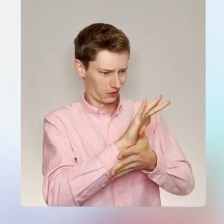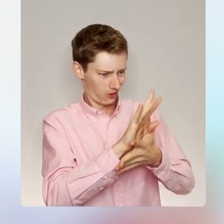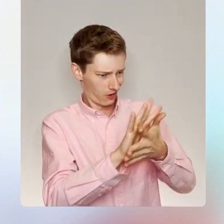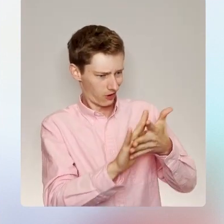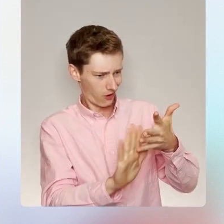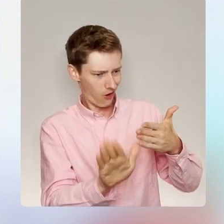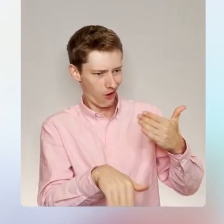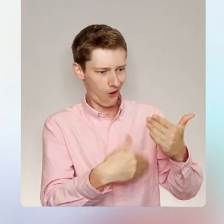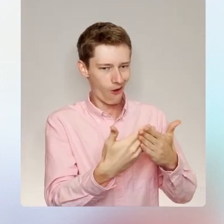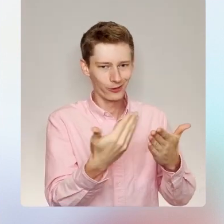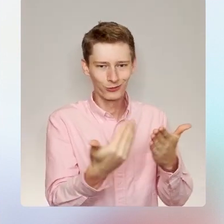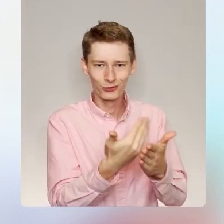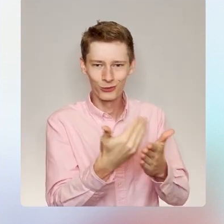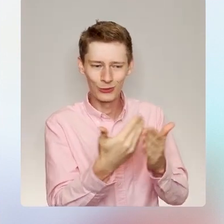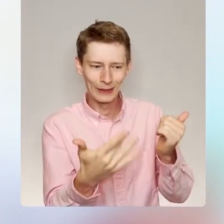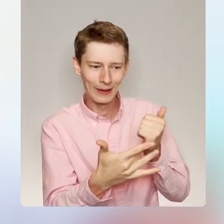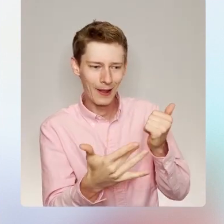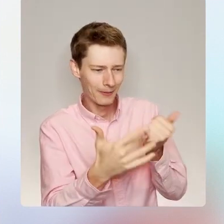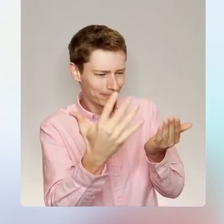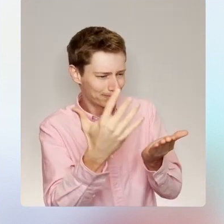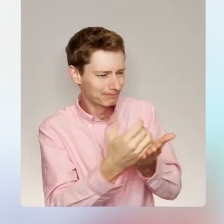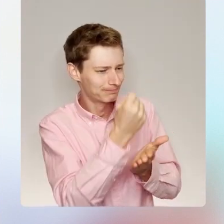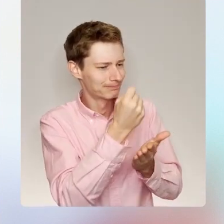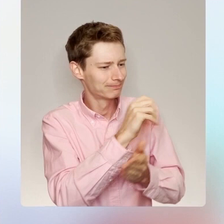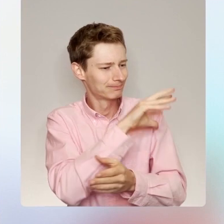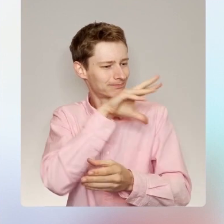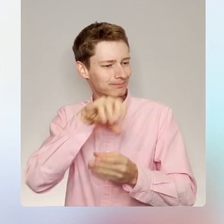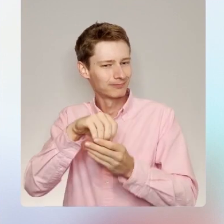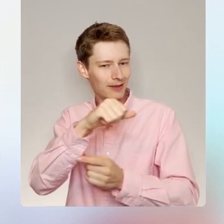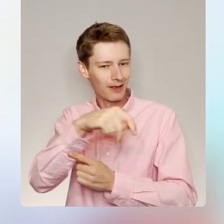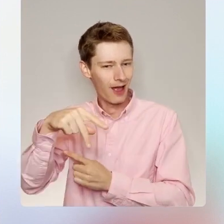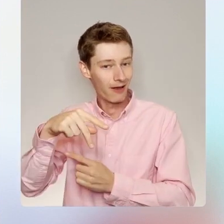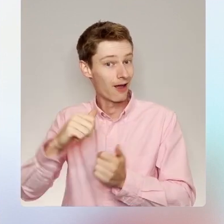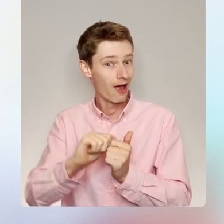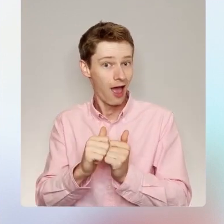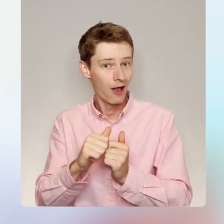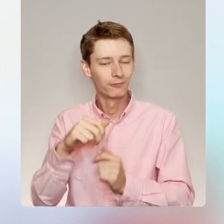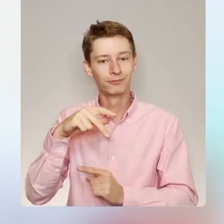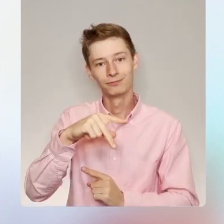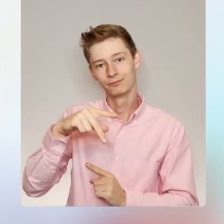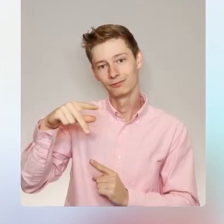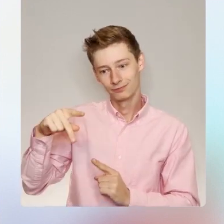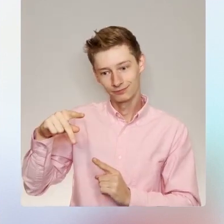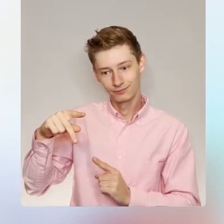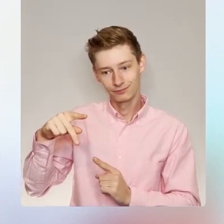of the groundbreaking technology in Meta Quest Pro, Presence Platform will deliver